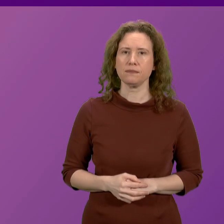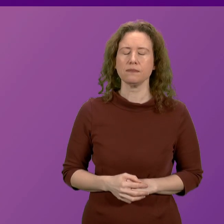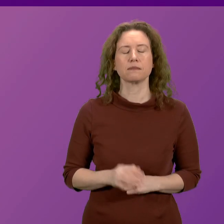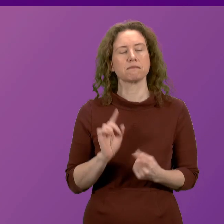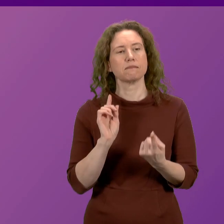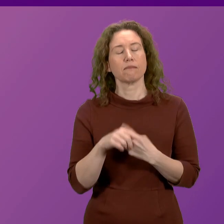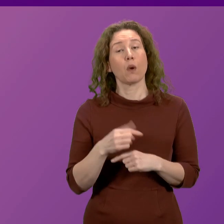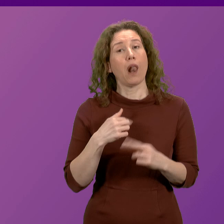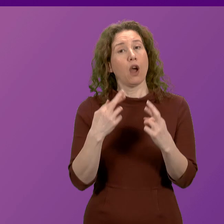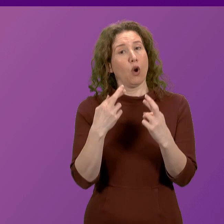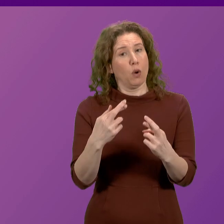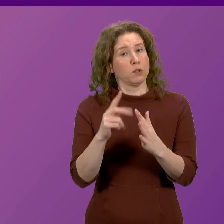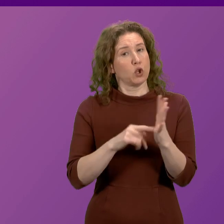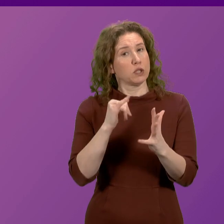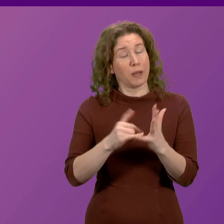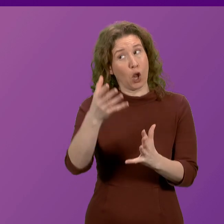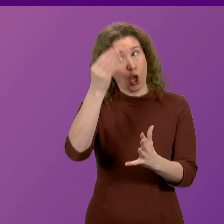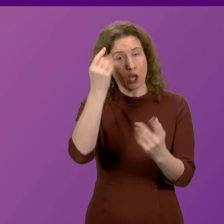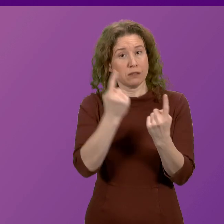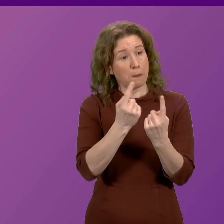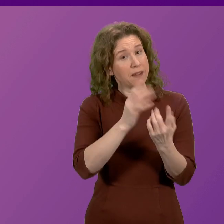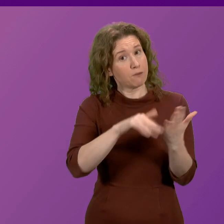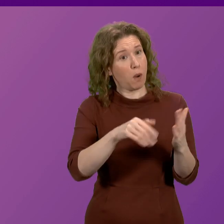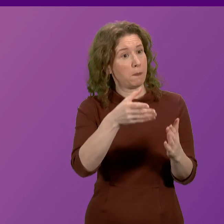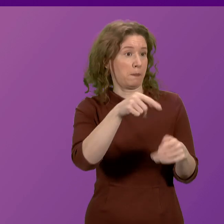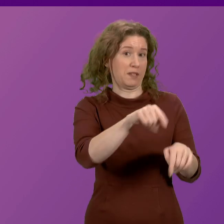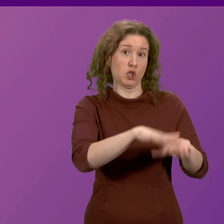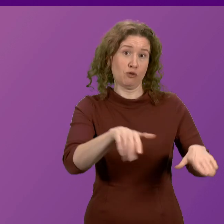I hope that John Swinney learned something from the children at the early learning centre.